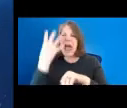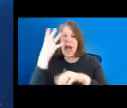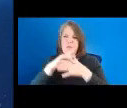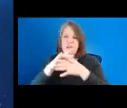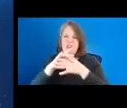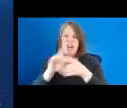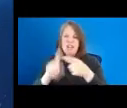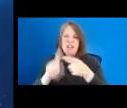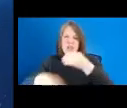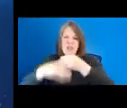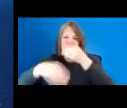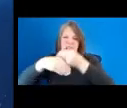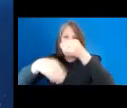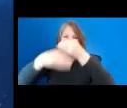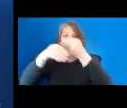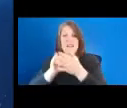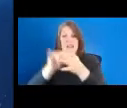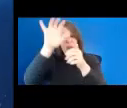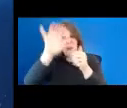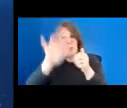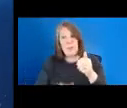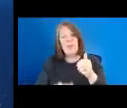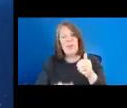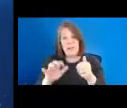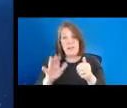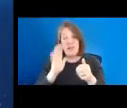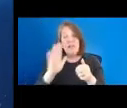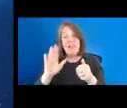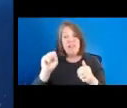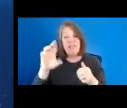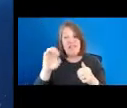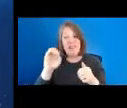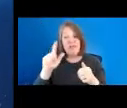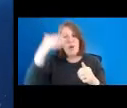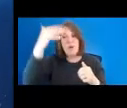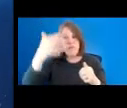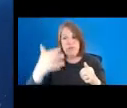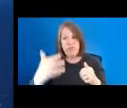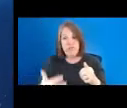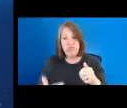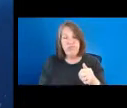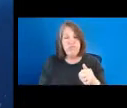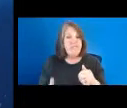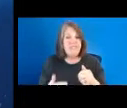16:26:22 These are scrolling boxes and they will scroll as far down as whatever content